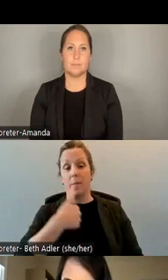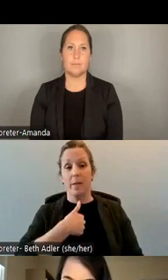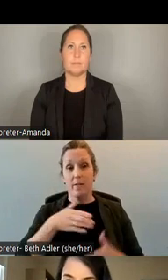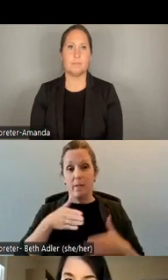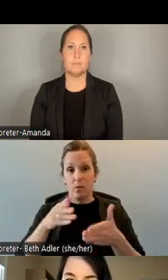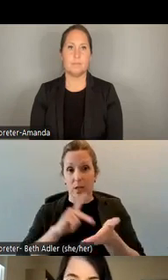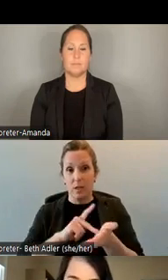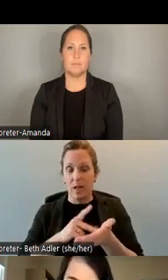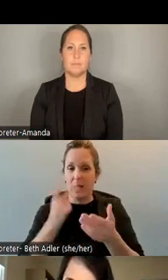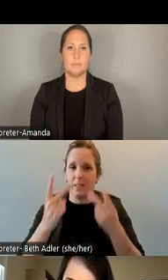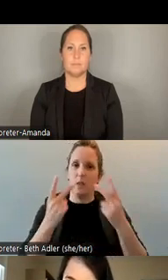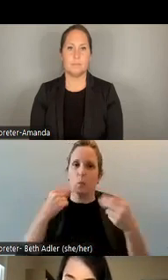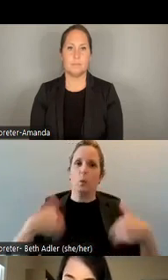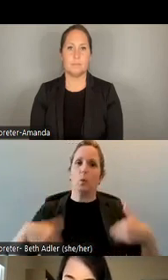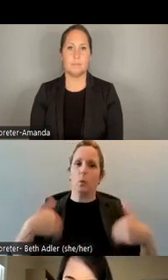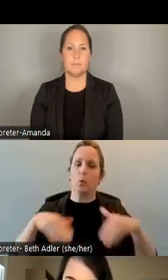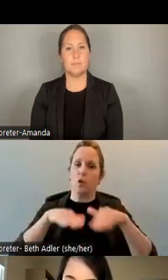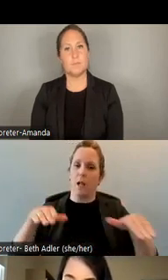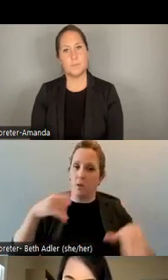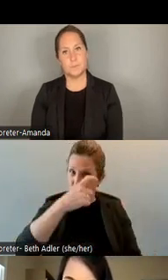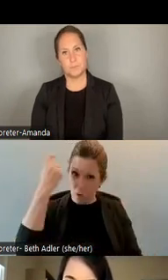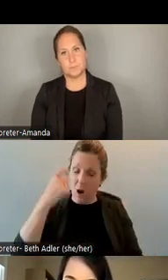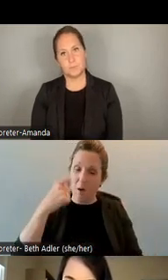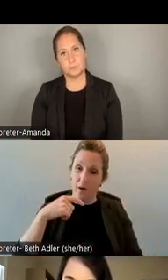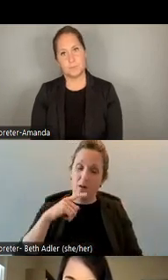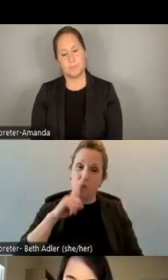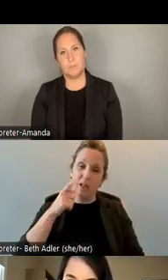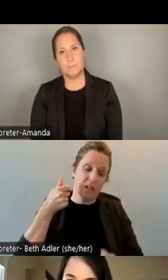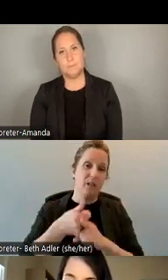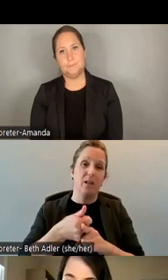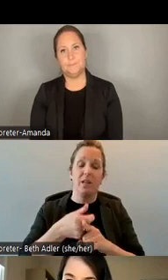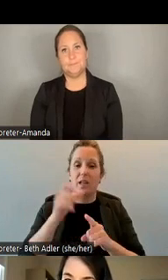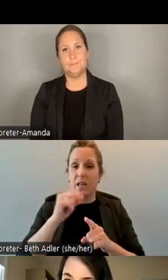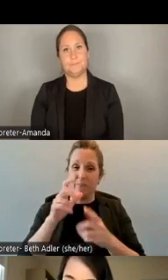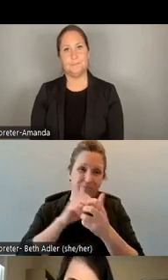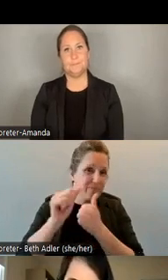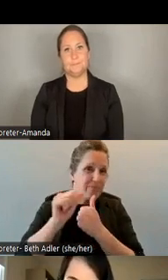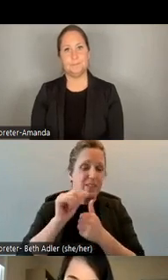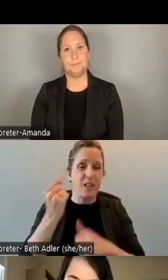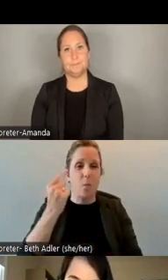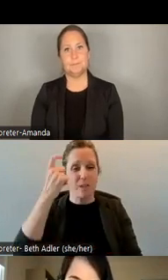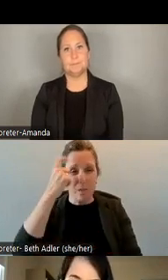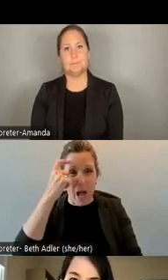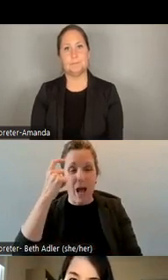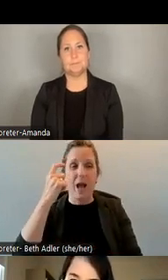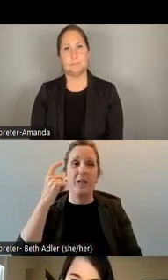trauma can ravage people's minds and lives until old age and I feel so tremendously fortunate to